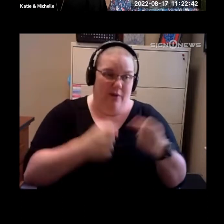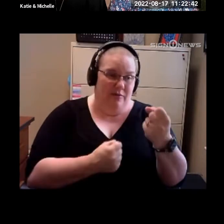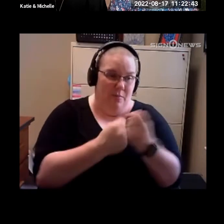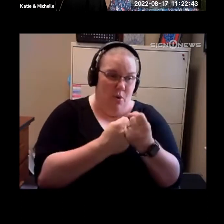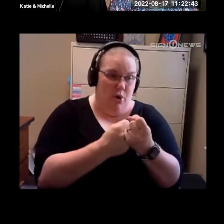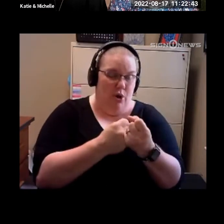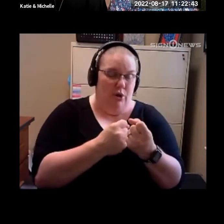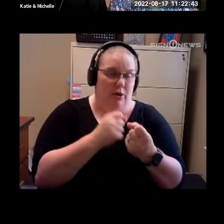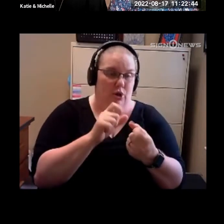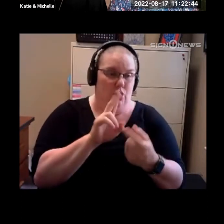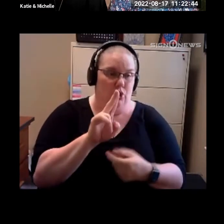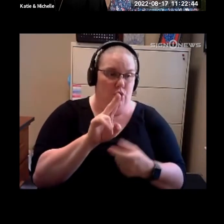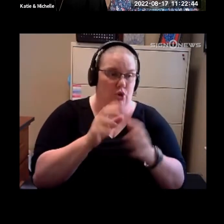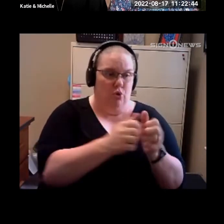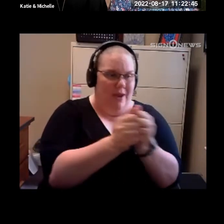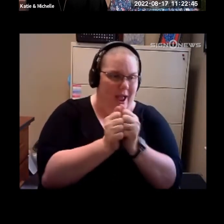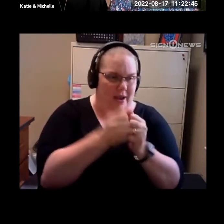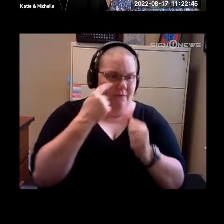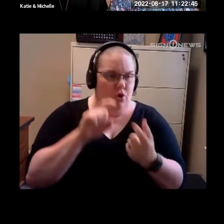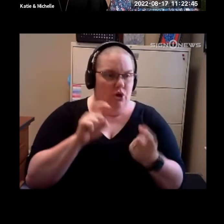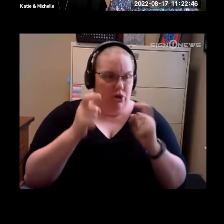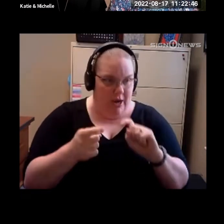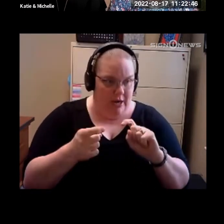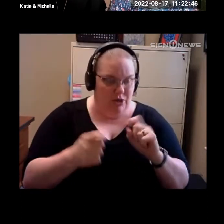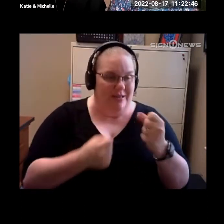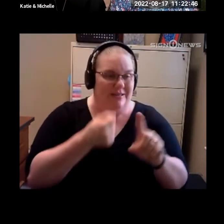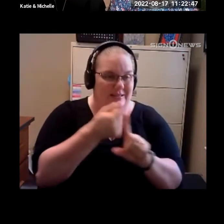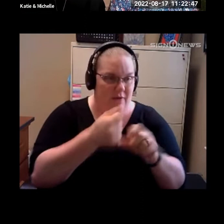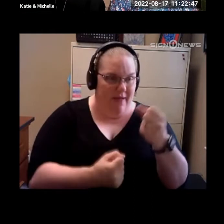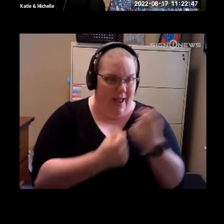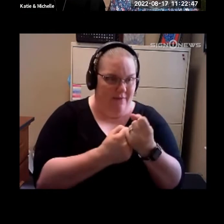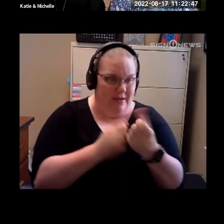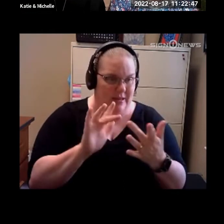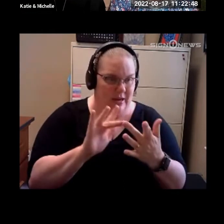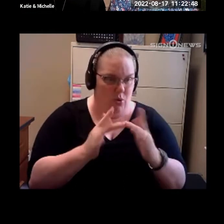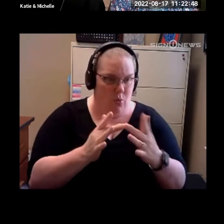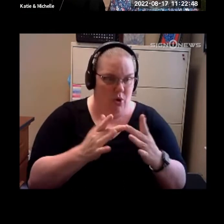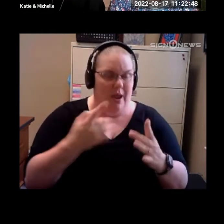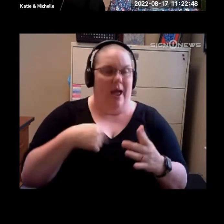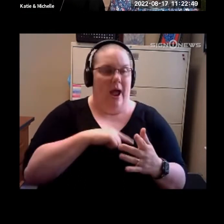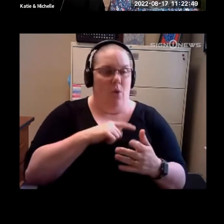self-advocacy network we receive funding from our grant from the Georgia Council developmental